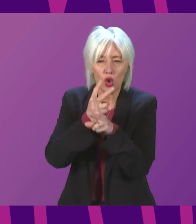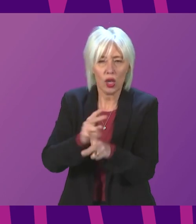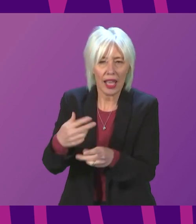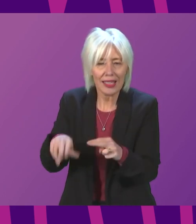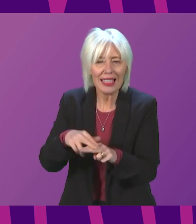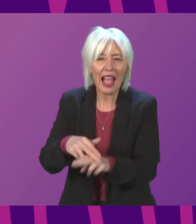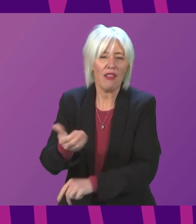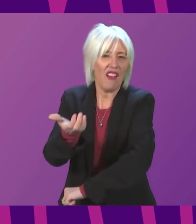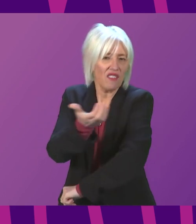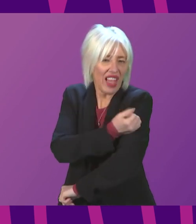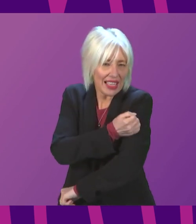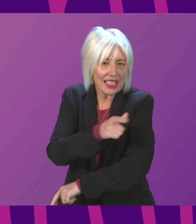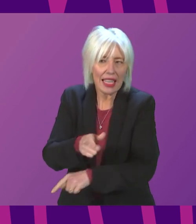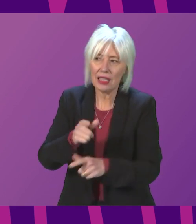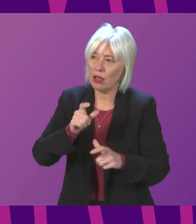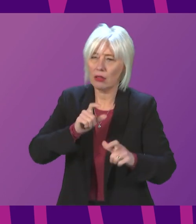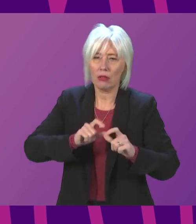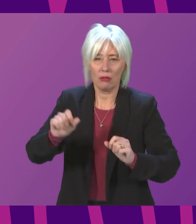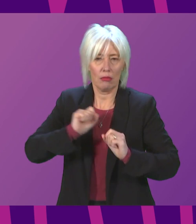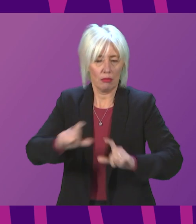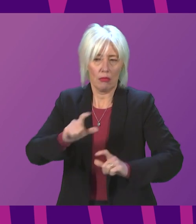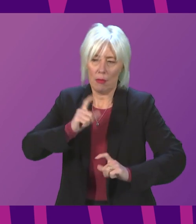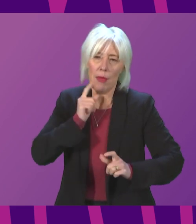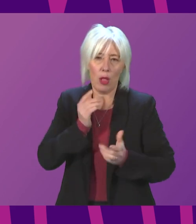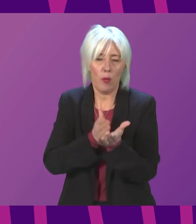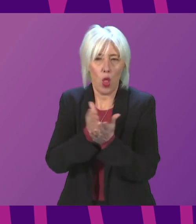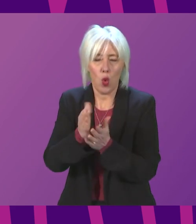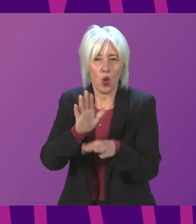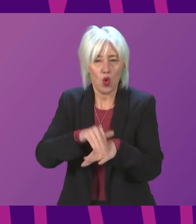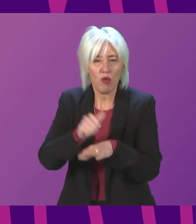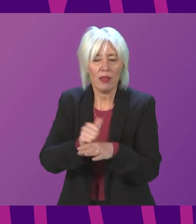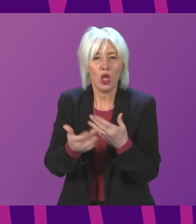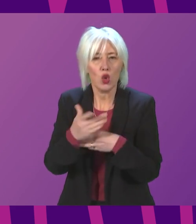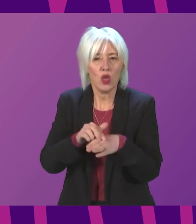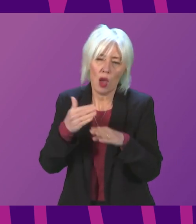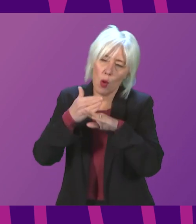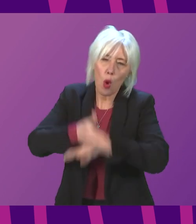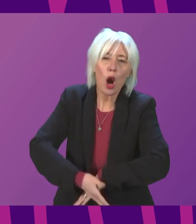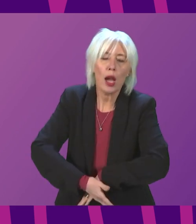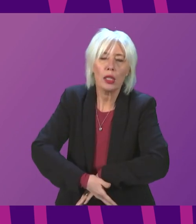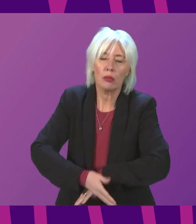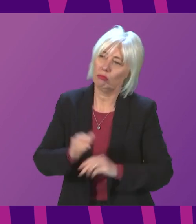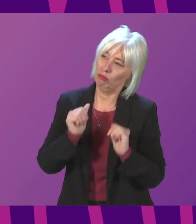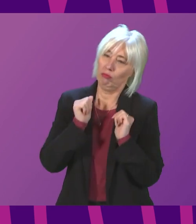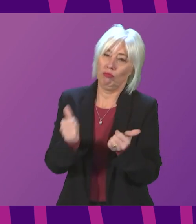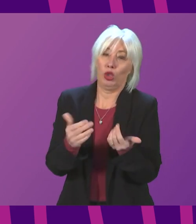workers who have continued to work to keep us safe over the Christmas and new year period. I welcome the change that has been made to the self-isolation period. It will be a relief